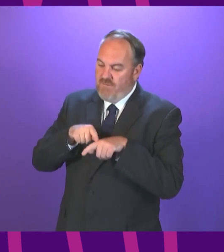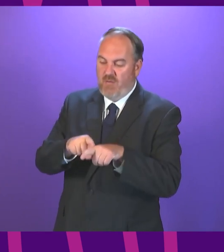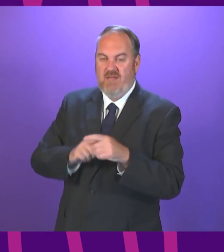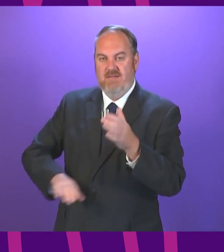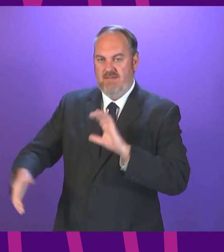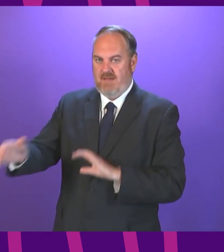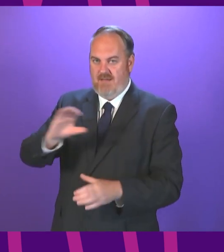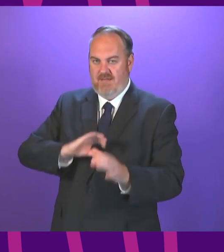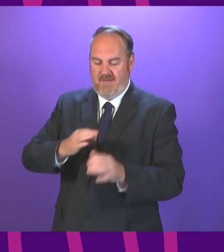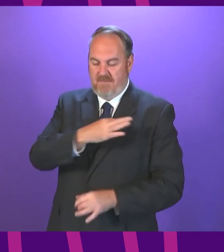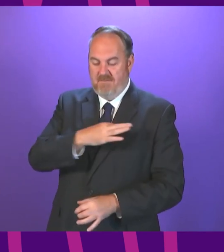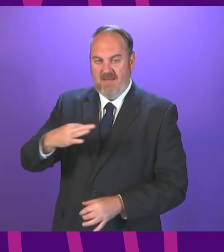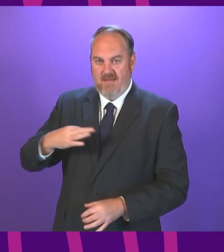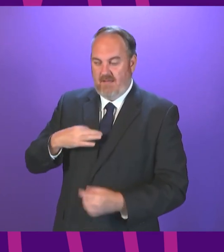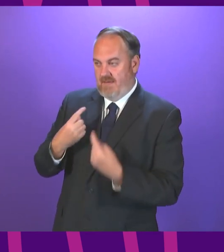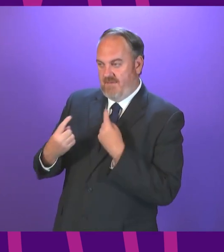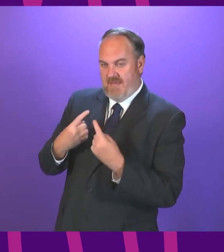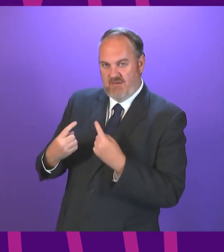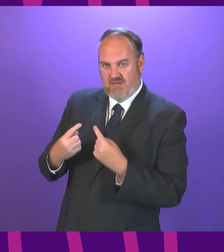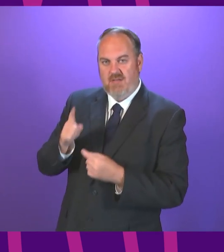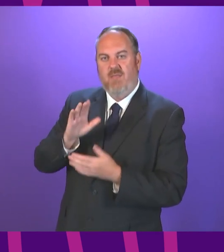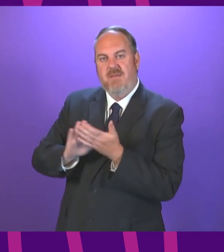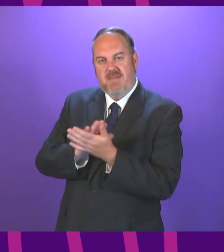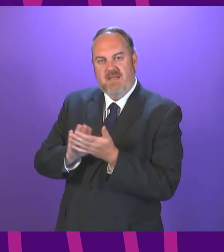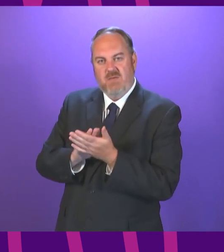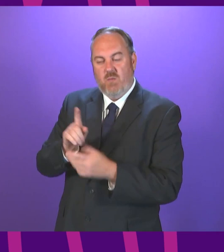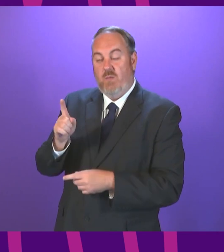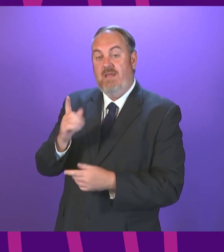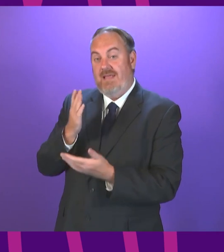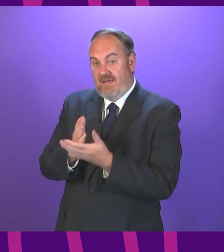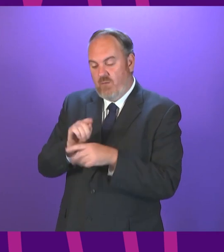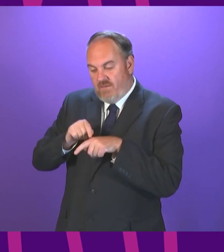a gradual approach stands the best chance of minimising further health harm and loss